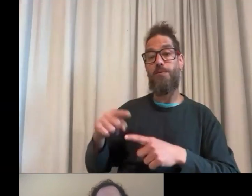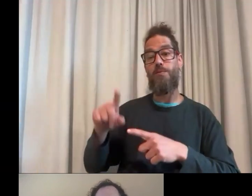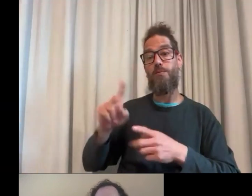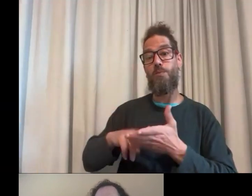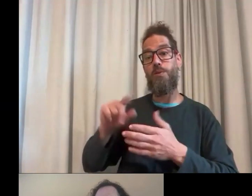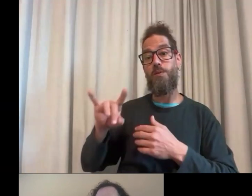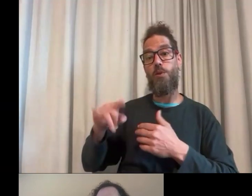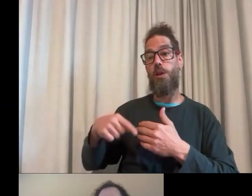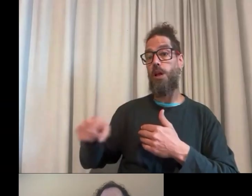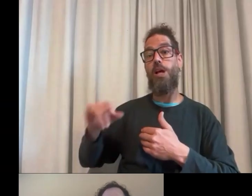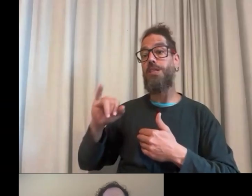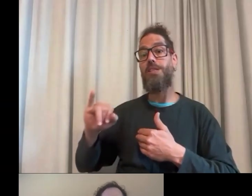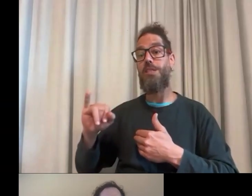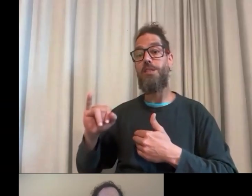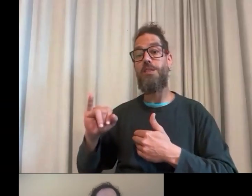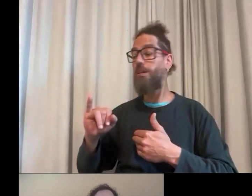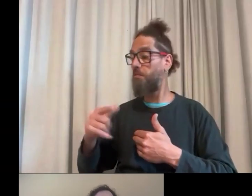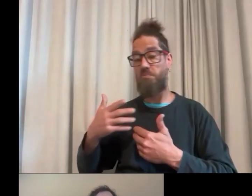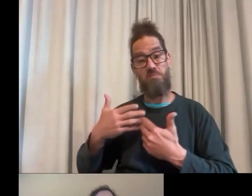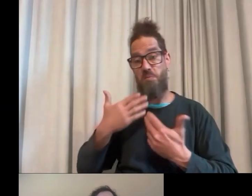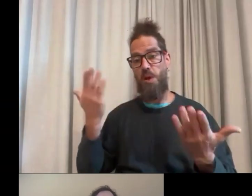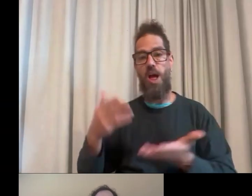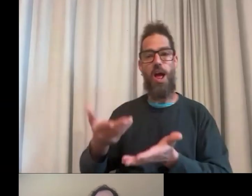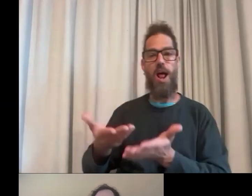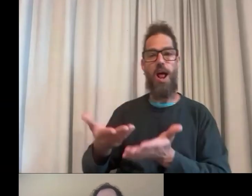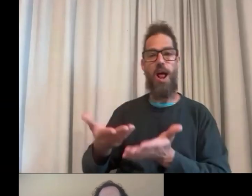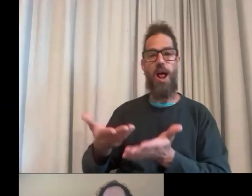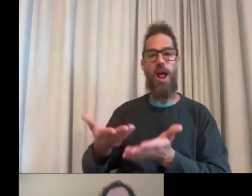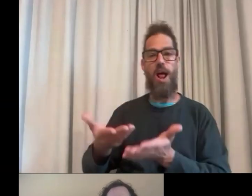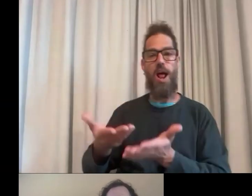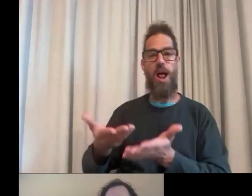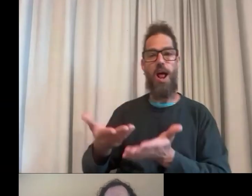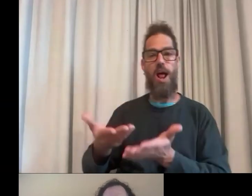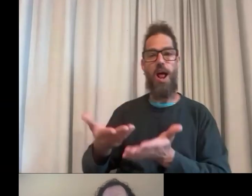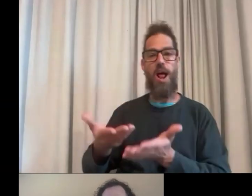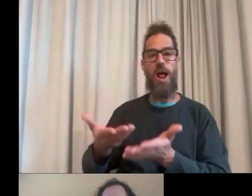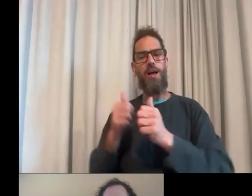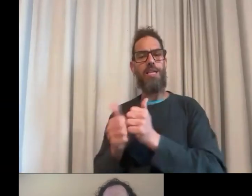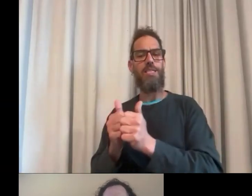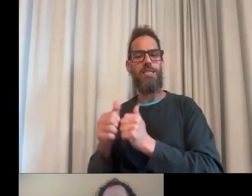online beyond December 5, 2028. I'll talk a little bit more about assessment very soon,